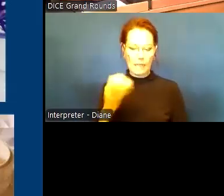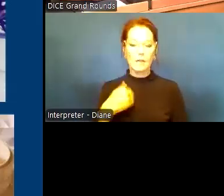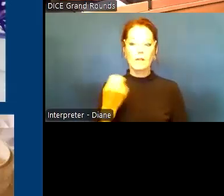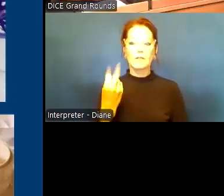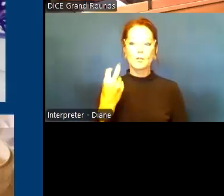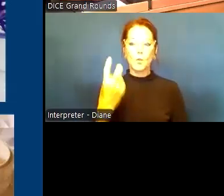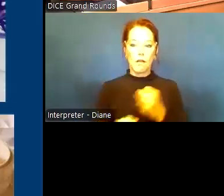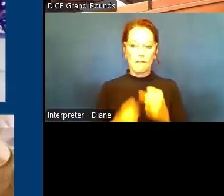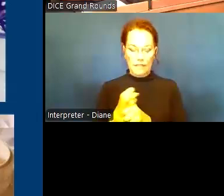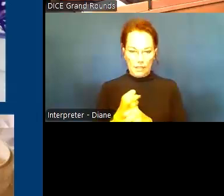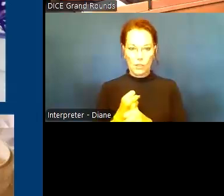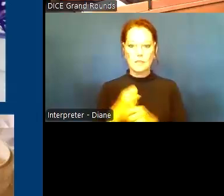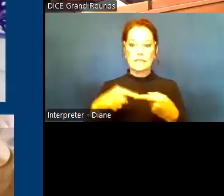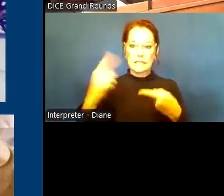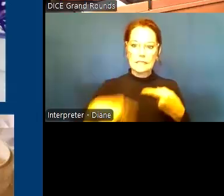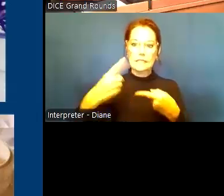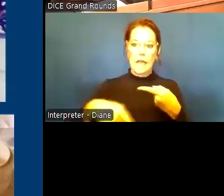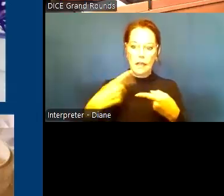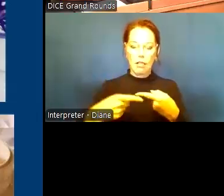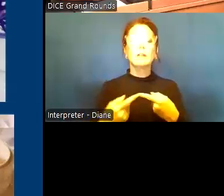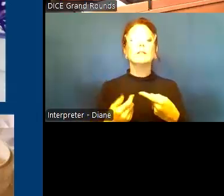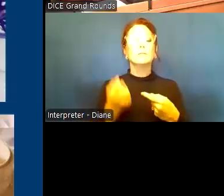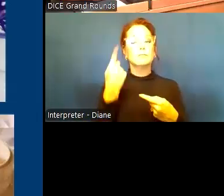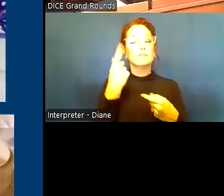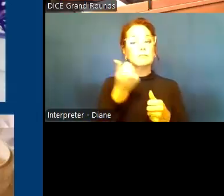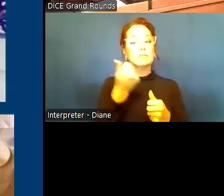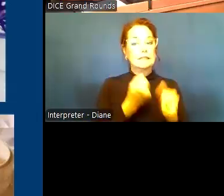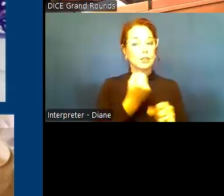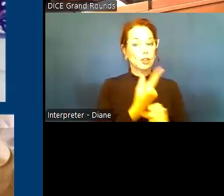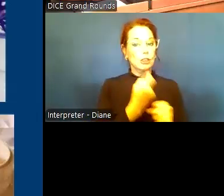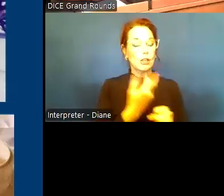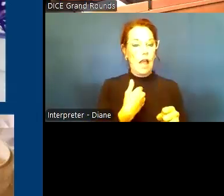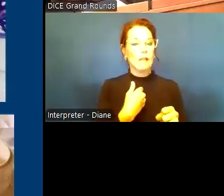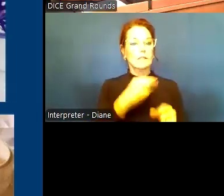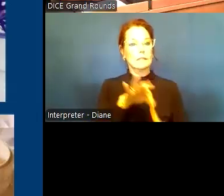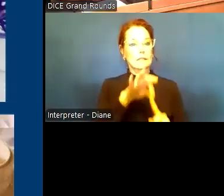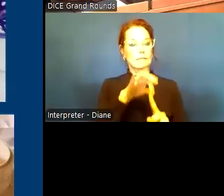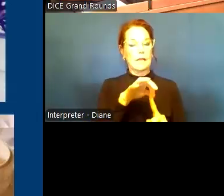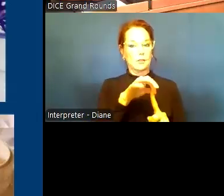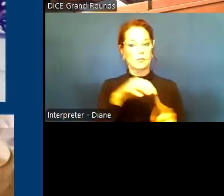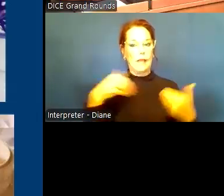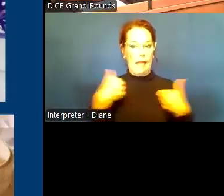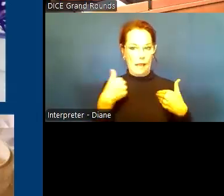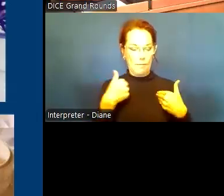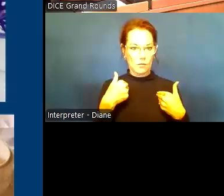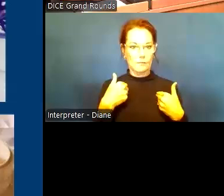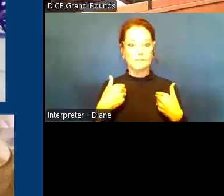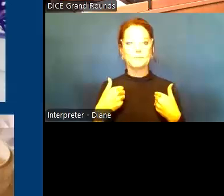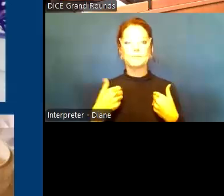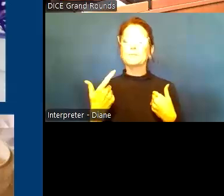nuor is dedicated to an animal um and uh the ear depict P our personality I ities are described as